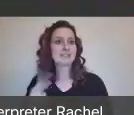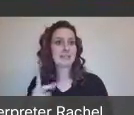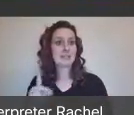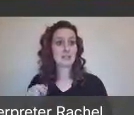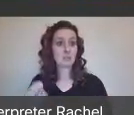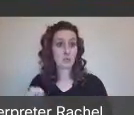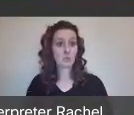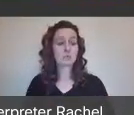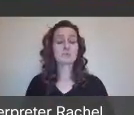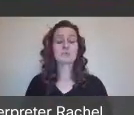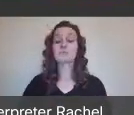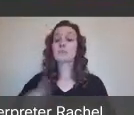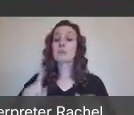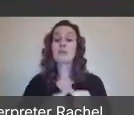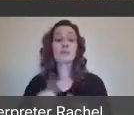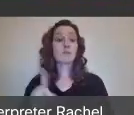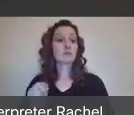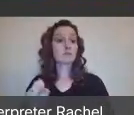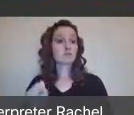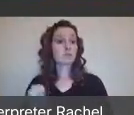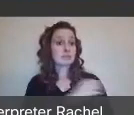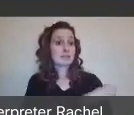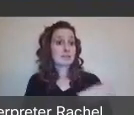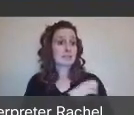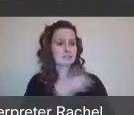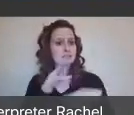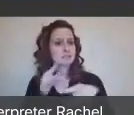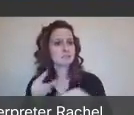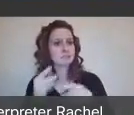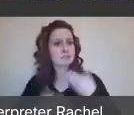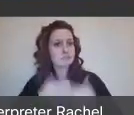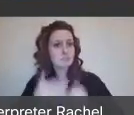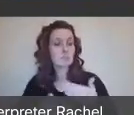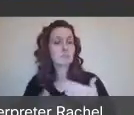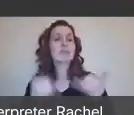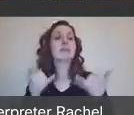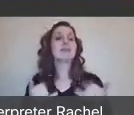are running smoothly. We have made the switch this week to administering the Pfizer vaccine.